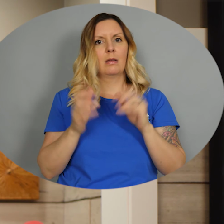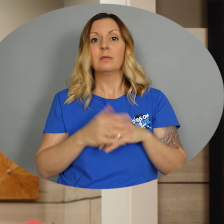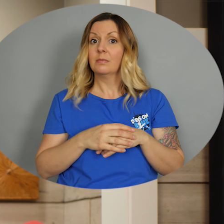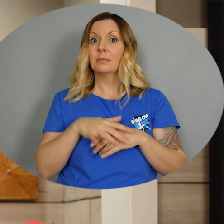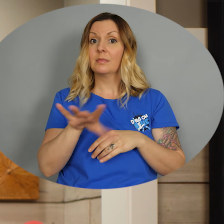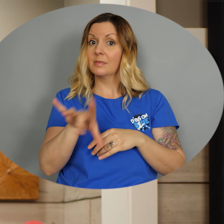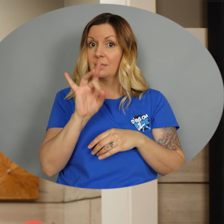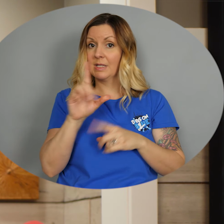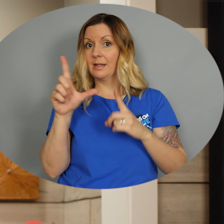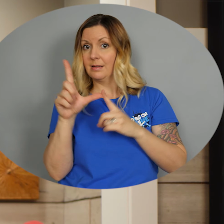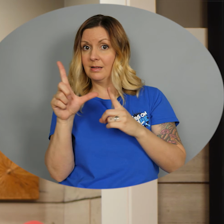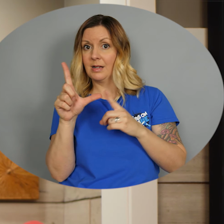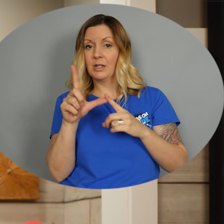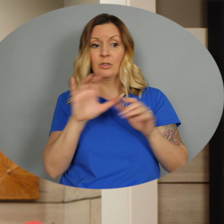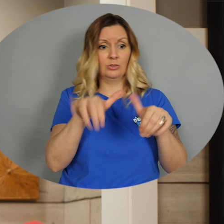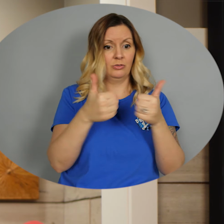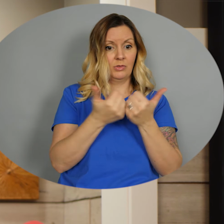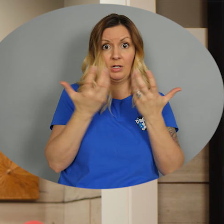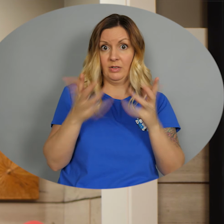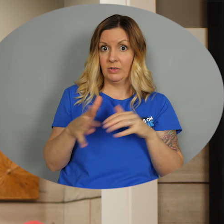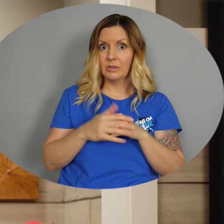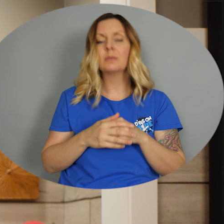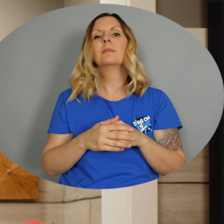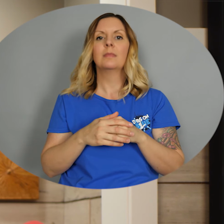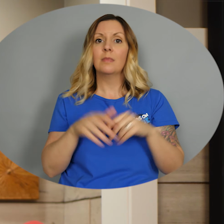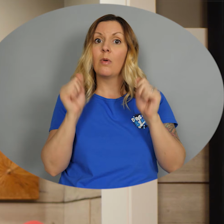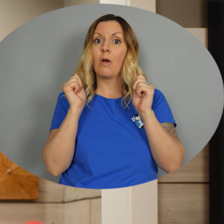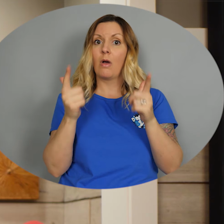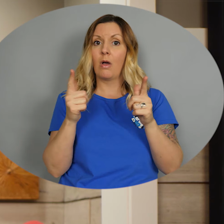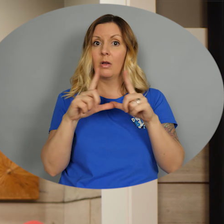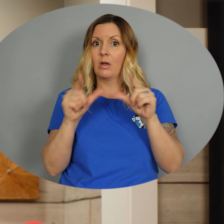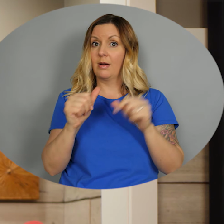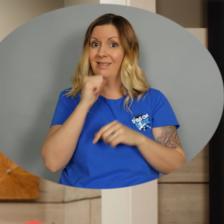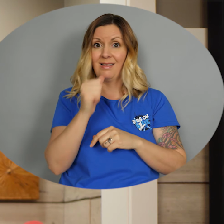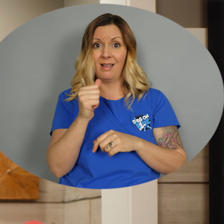way, after everyone has claimed their letters and challenges, any unclaimed letters and